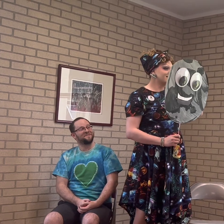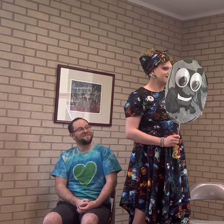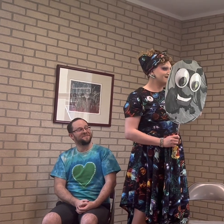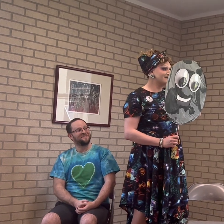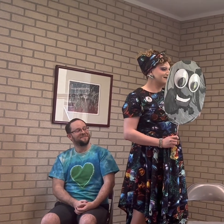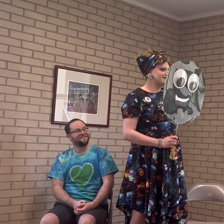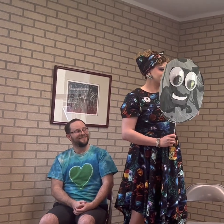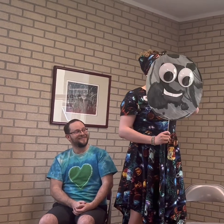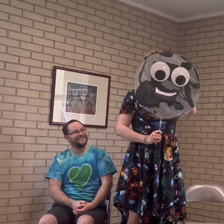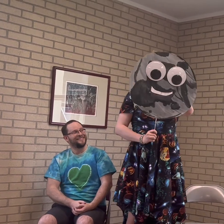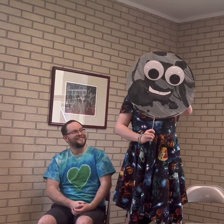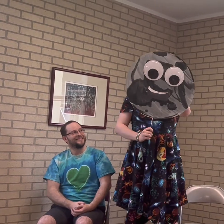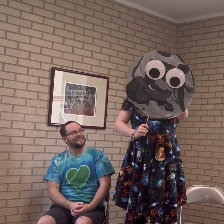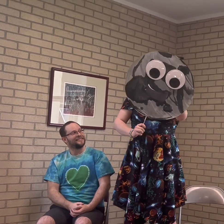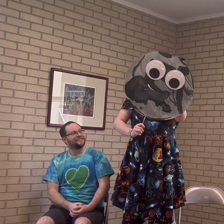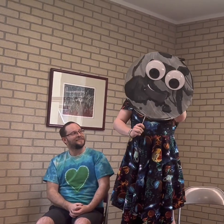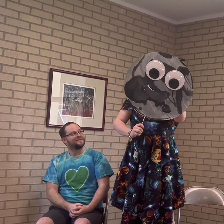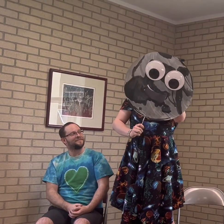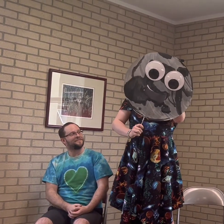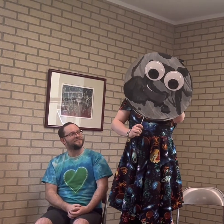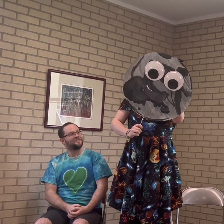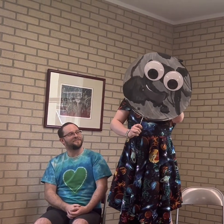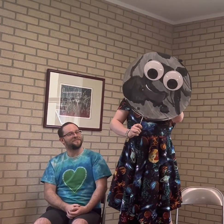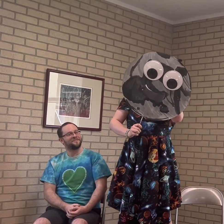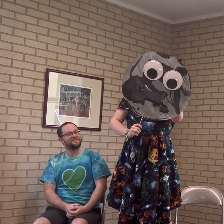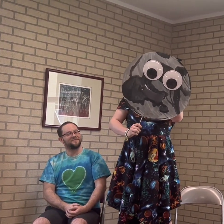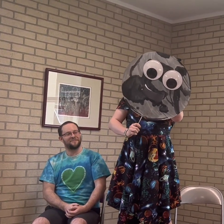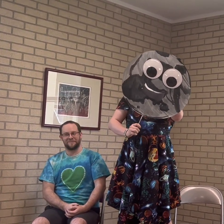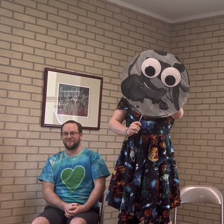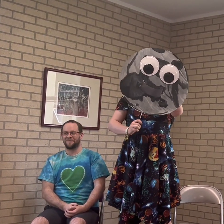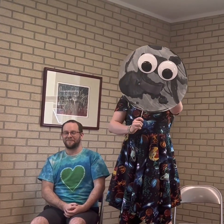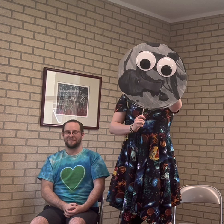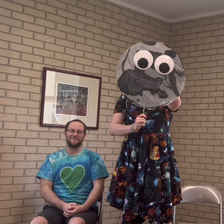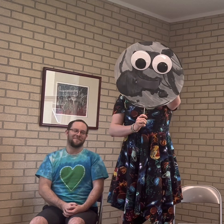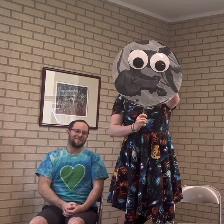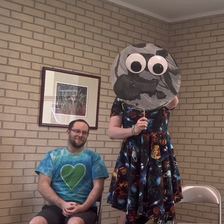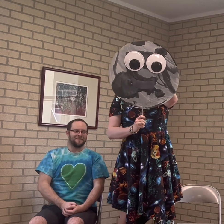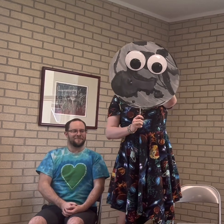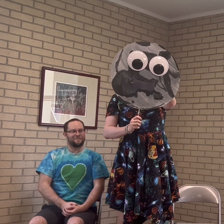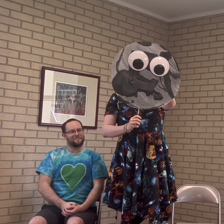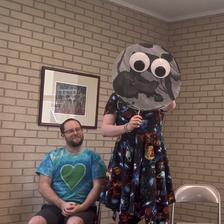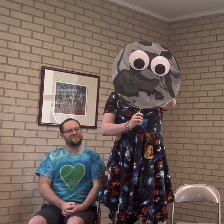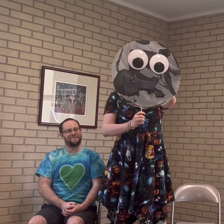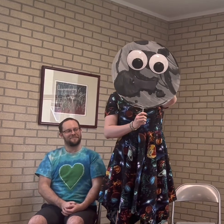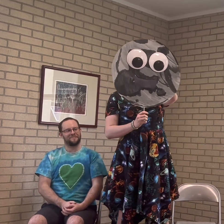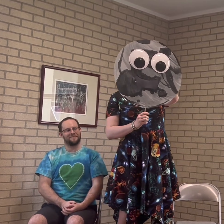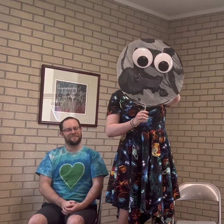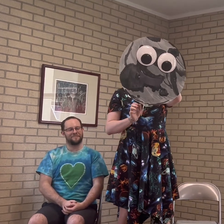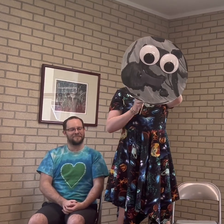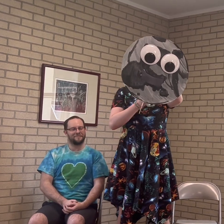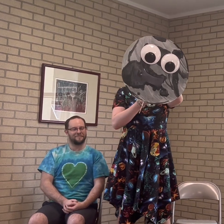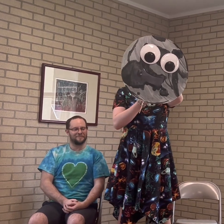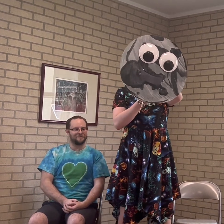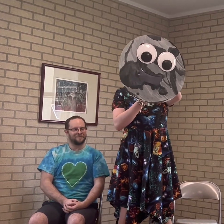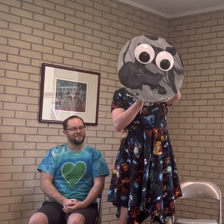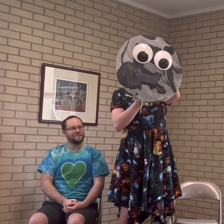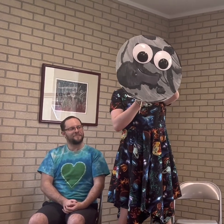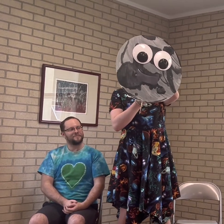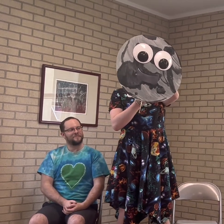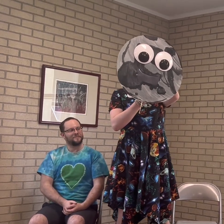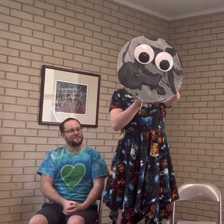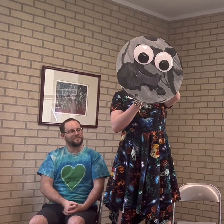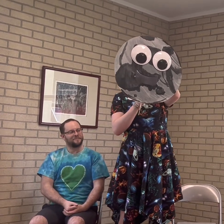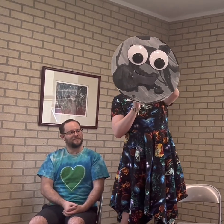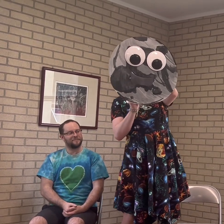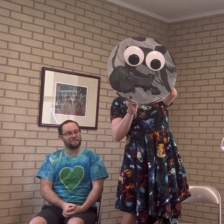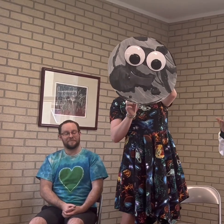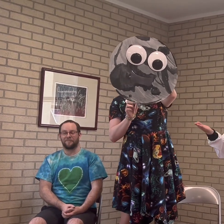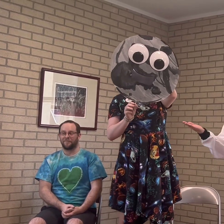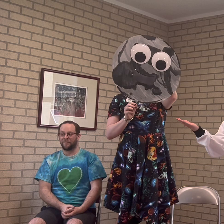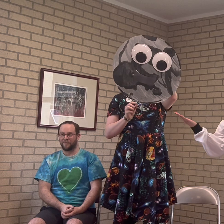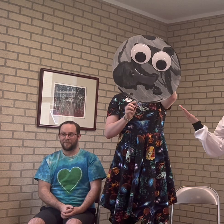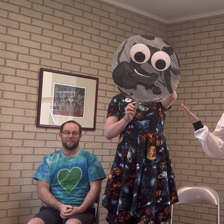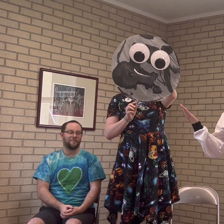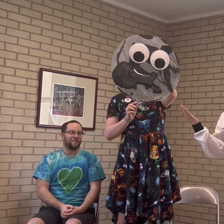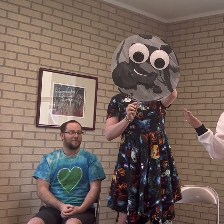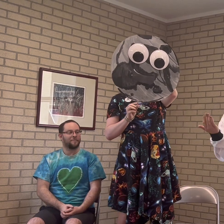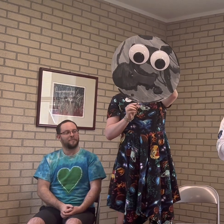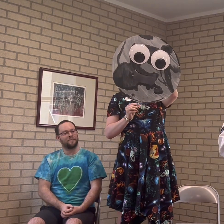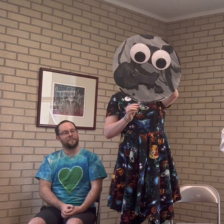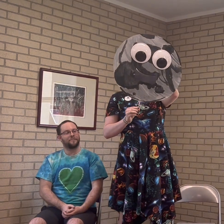Like Iron, also magnesium. Light from the sun make you look brighter.